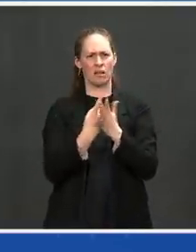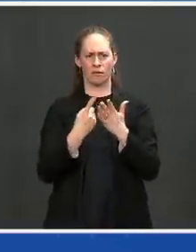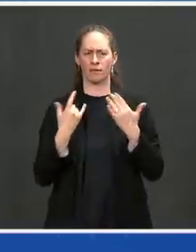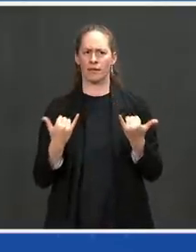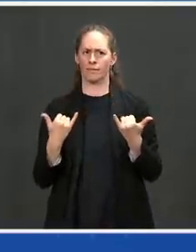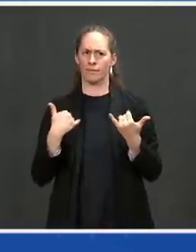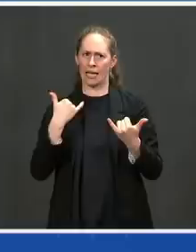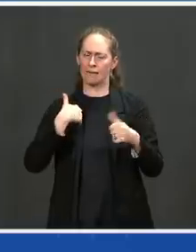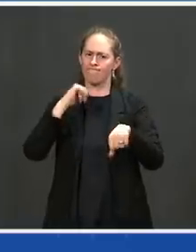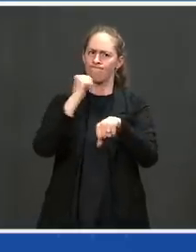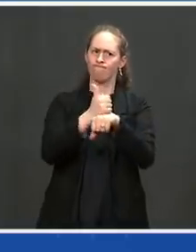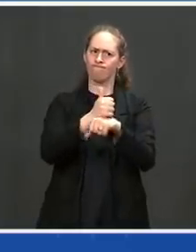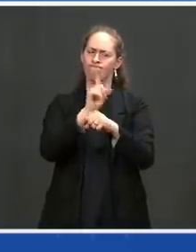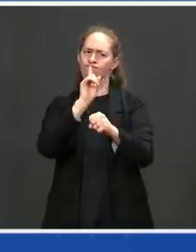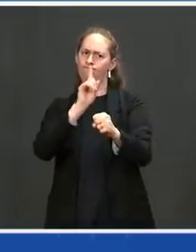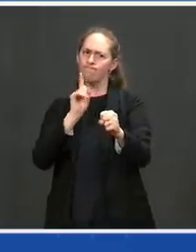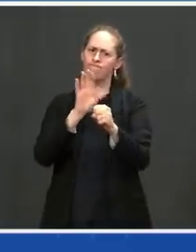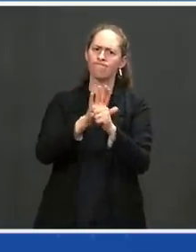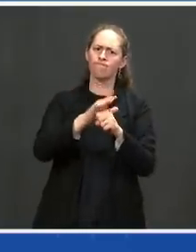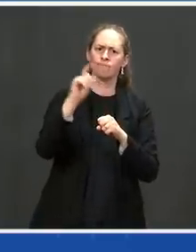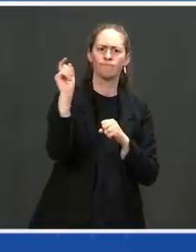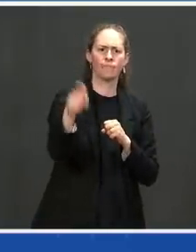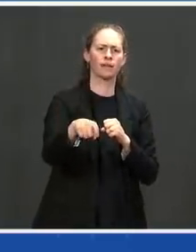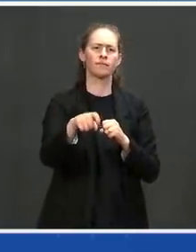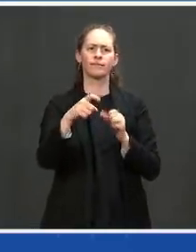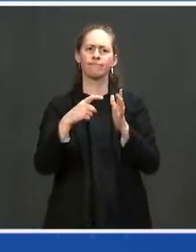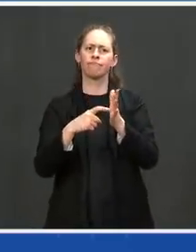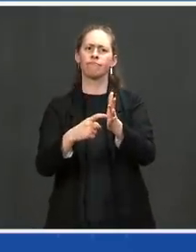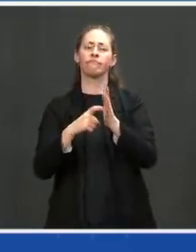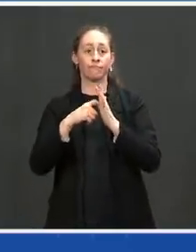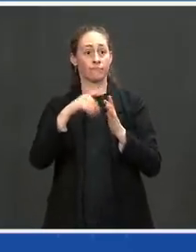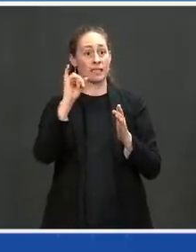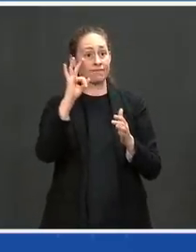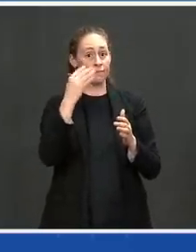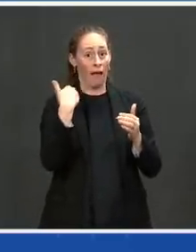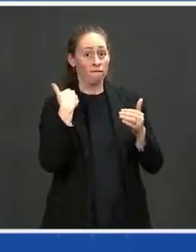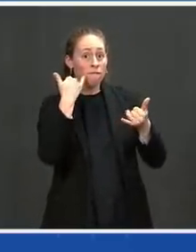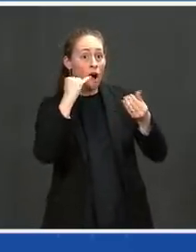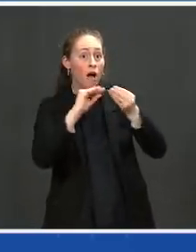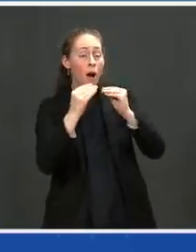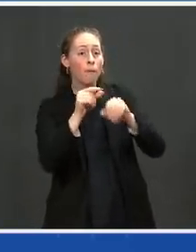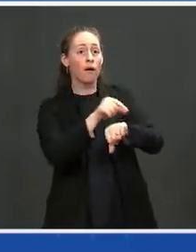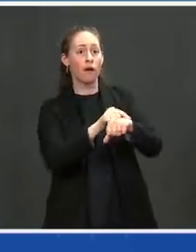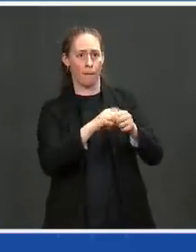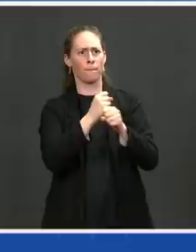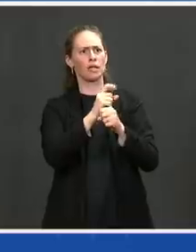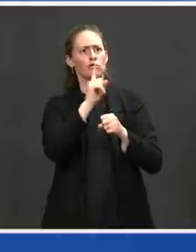that is a trafficker being called or that is actually a mom, a dad, and/or a close relative.